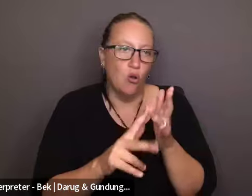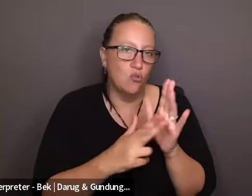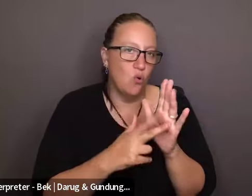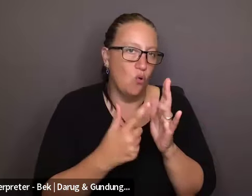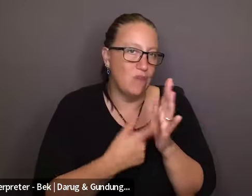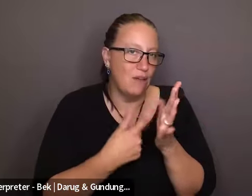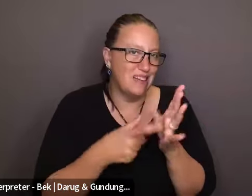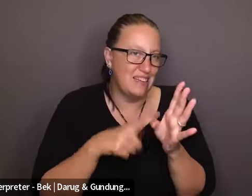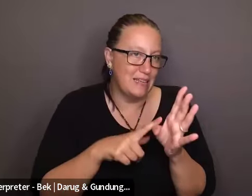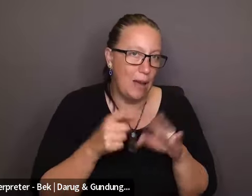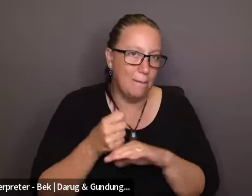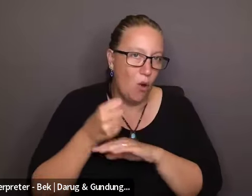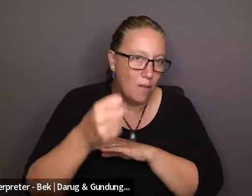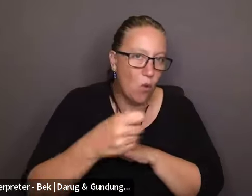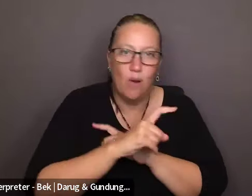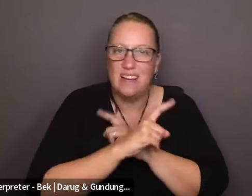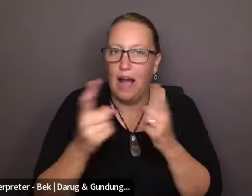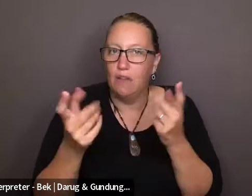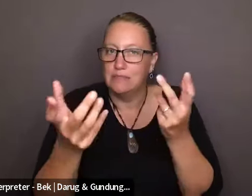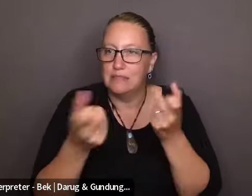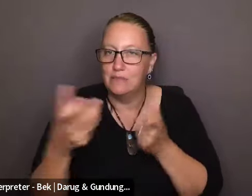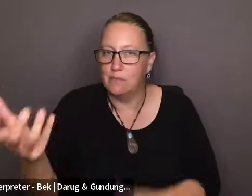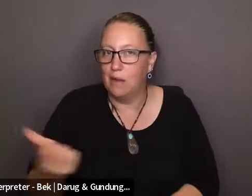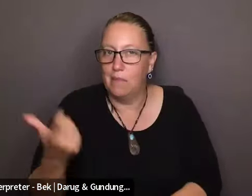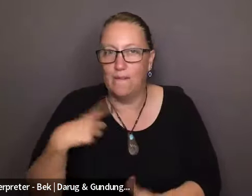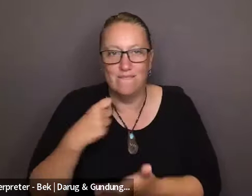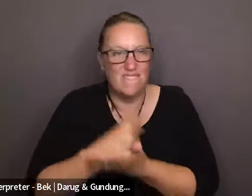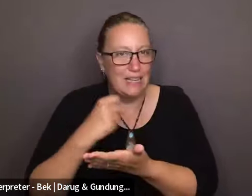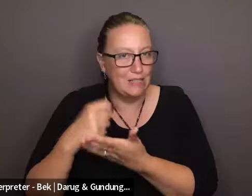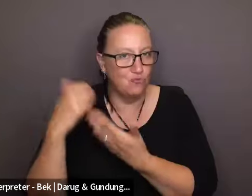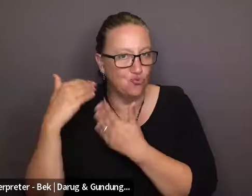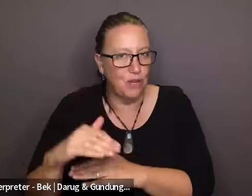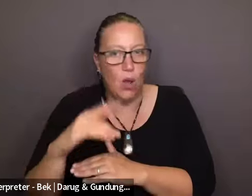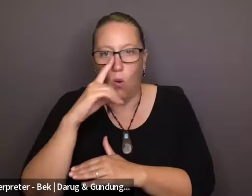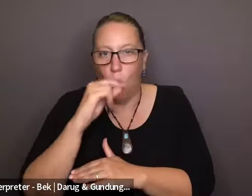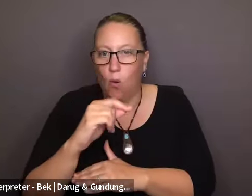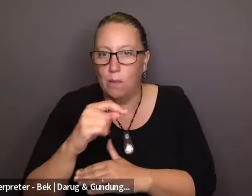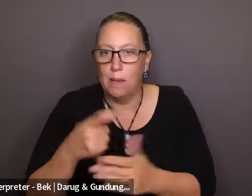where individuals can't be paid through their organisations such as holding an honorary appointment or